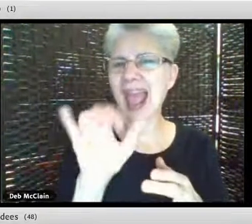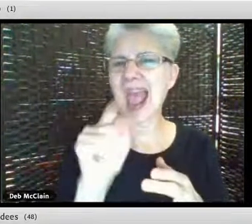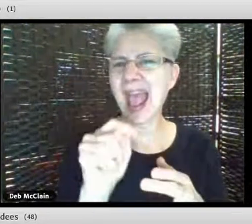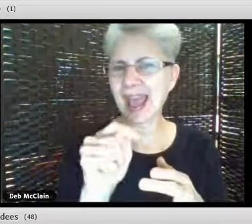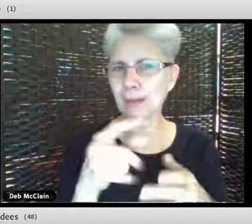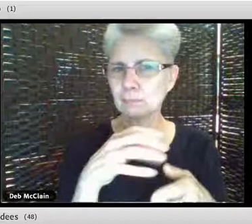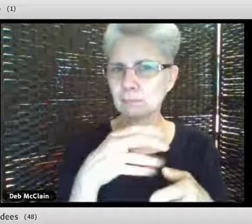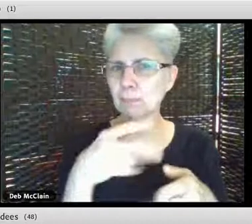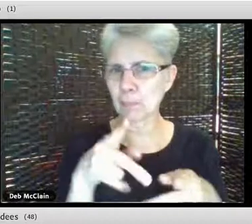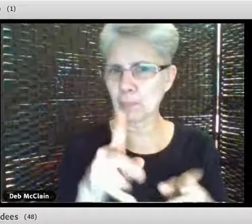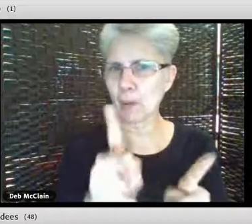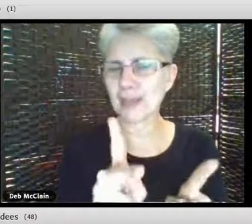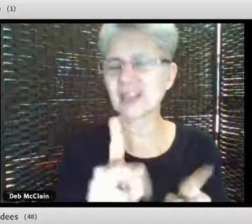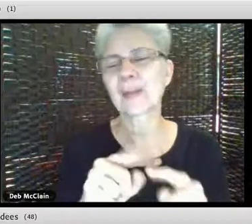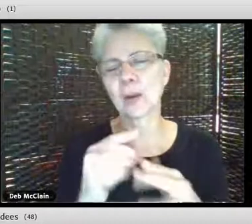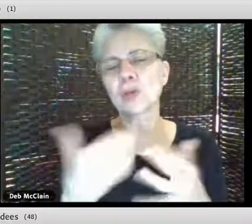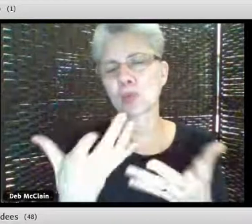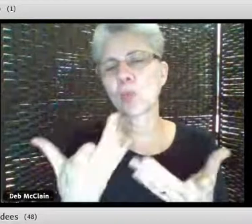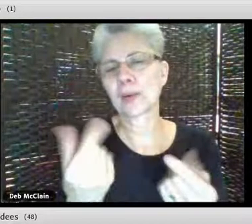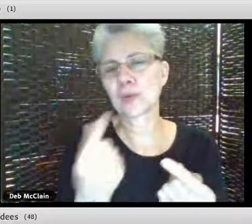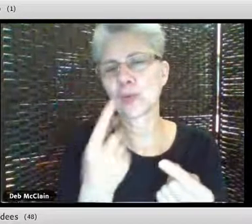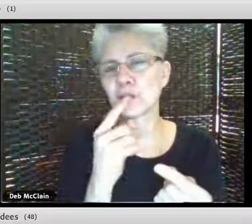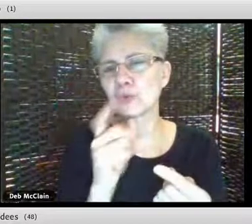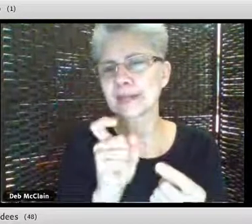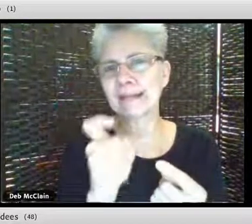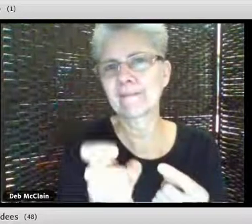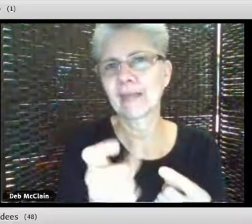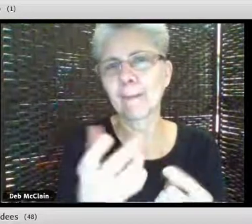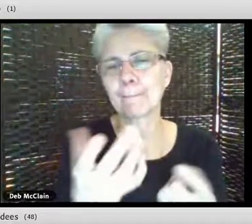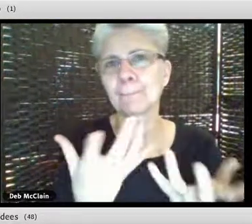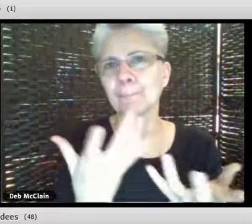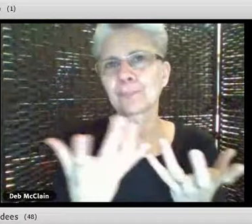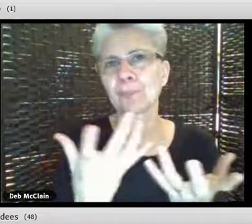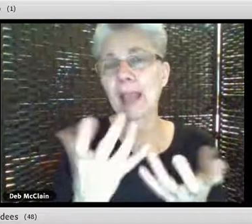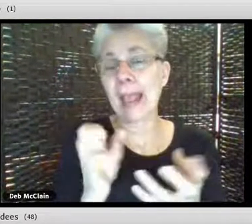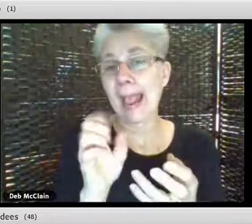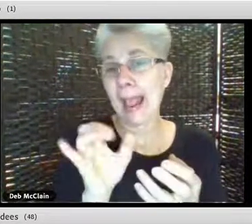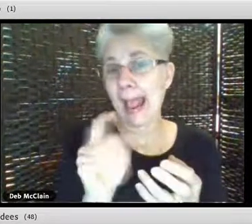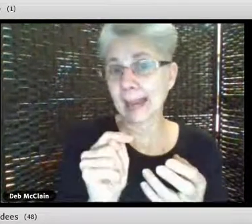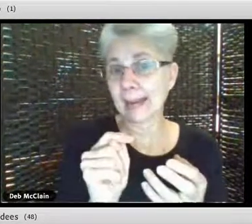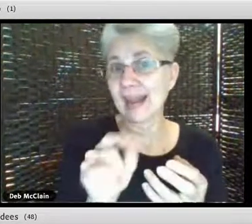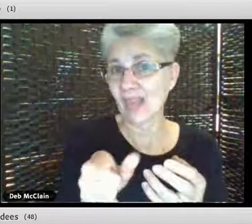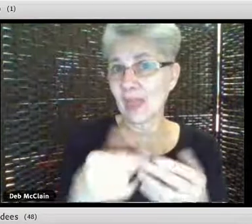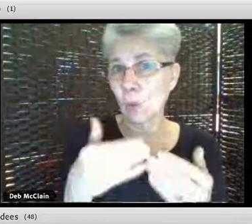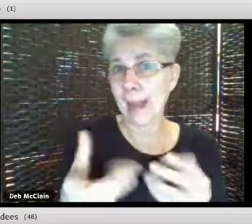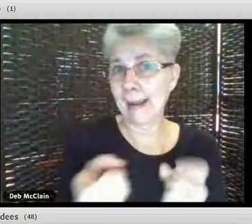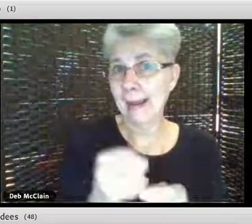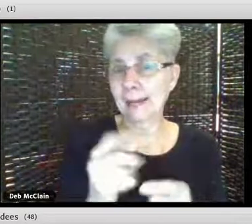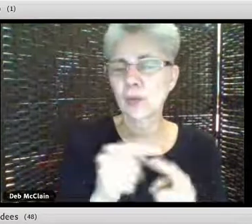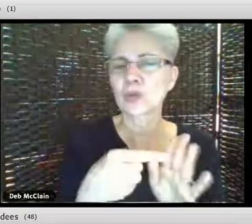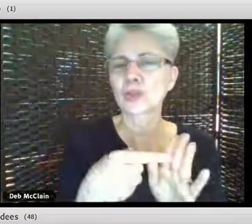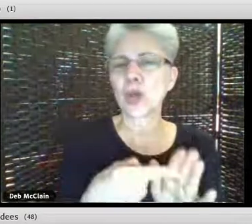because you've given somebody edit privileges, you want to make sure -- I mean, depending on what you want to do. Because if you just give them edit,